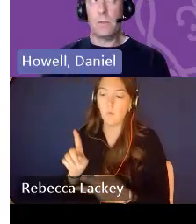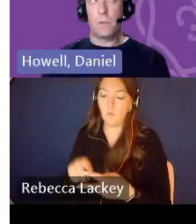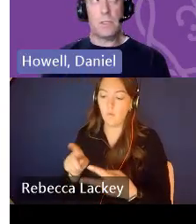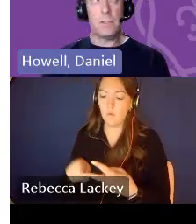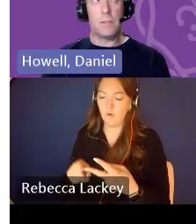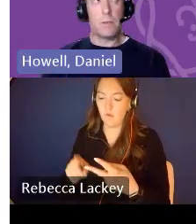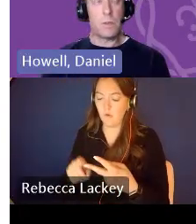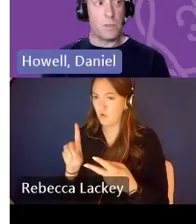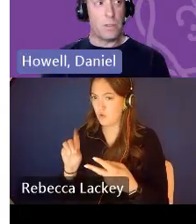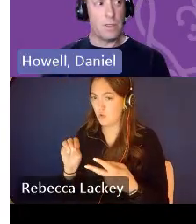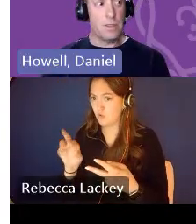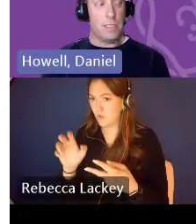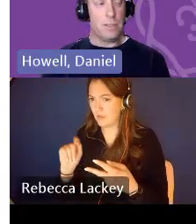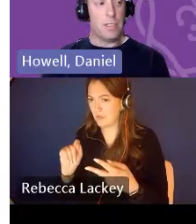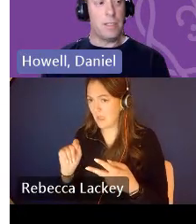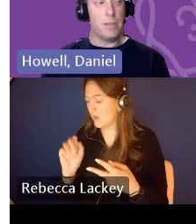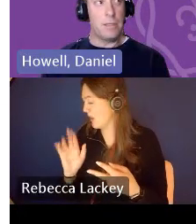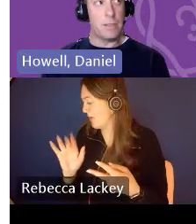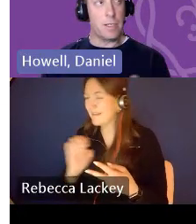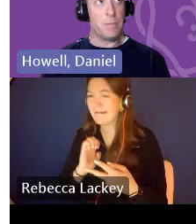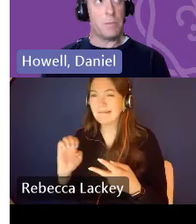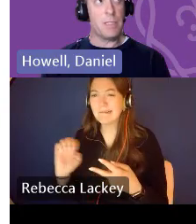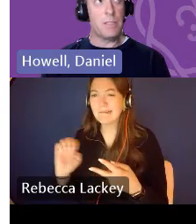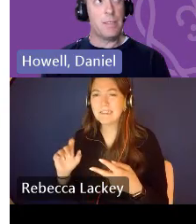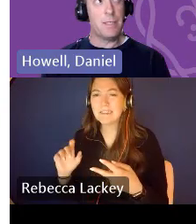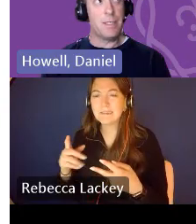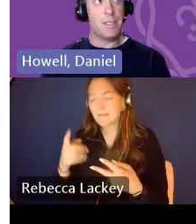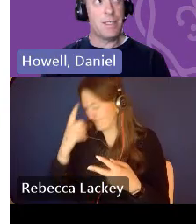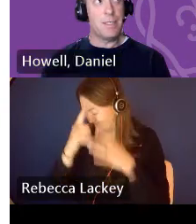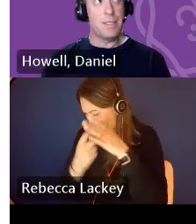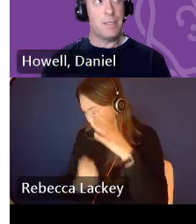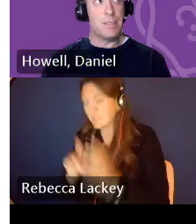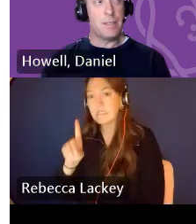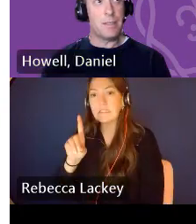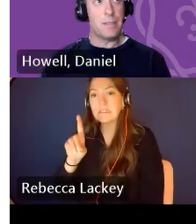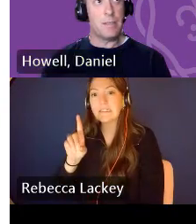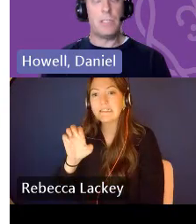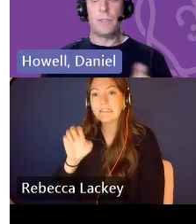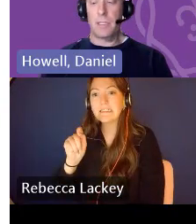it Dorset or what's the one on the the east side? It's escaping me. Dealman or Dietrich, I'm sorry.